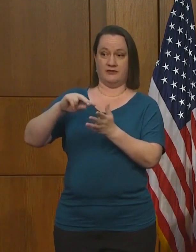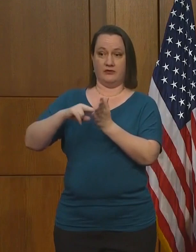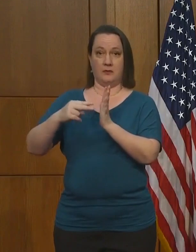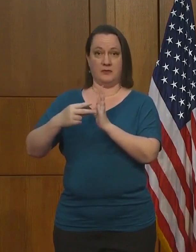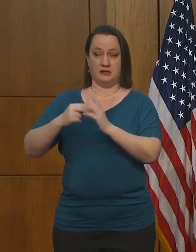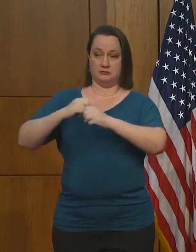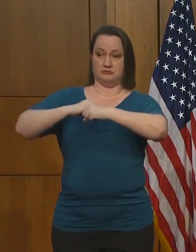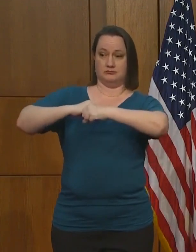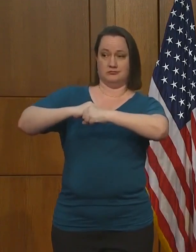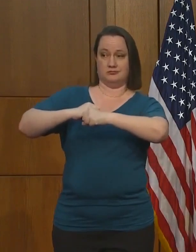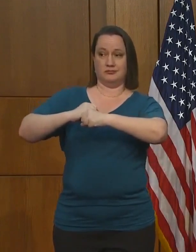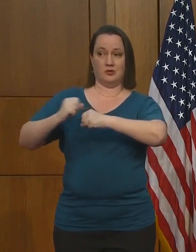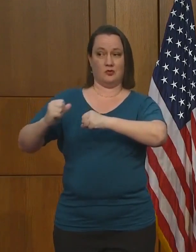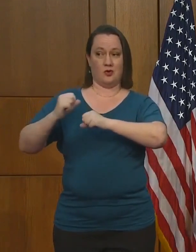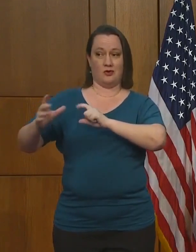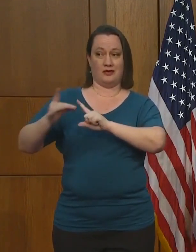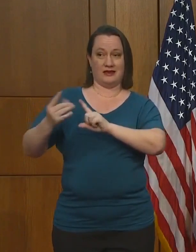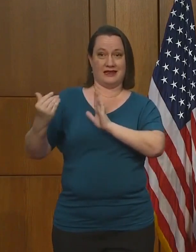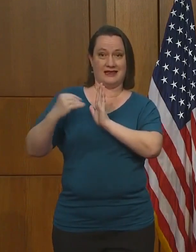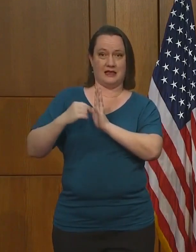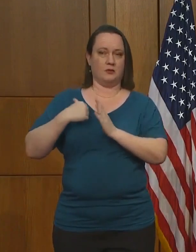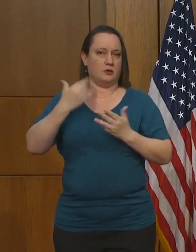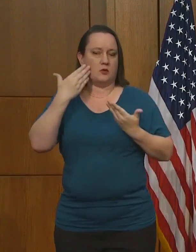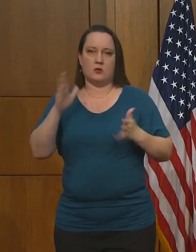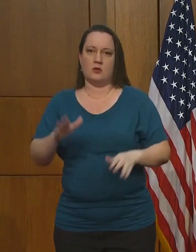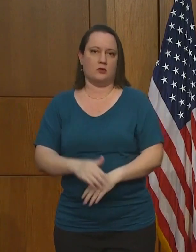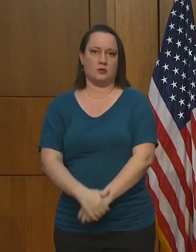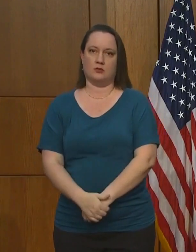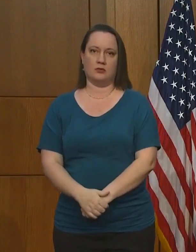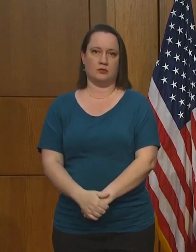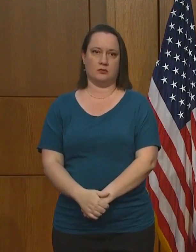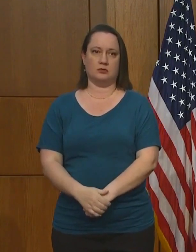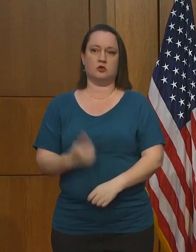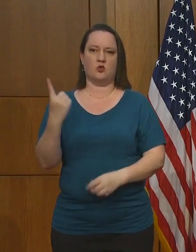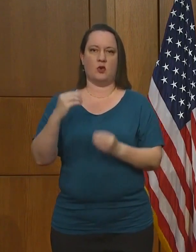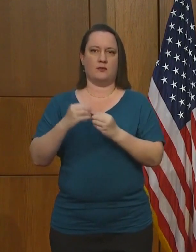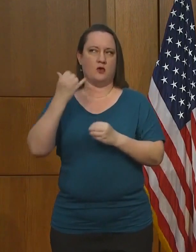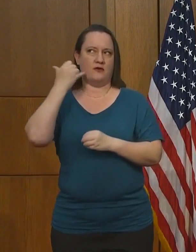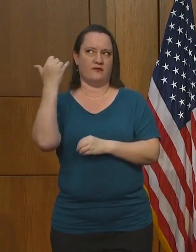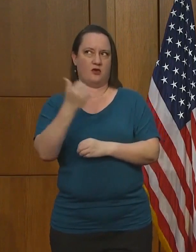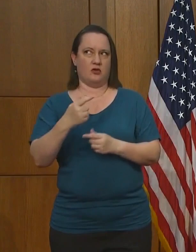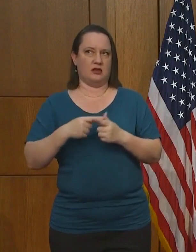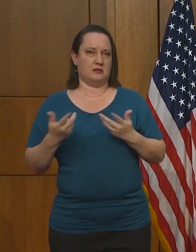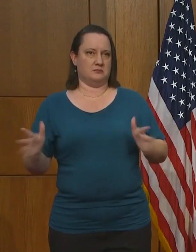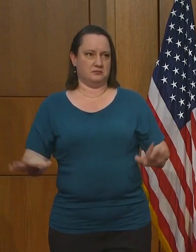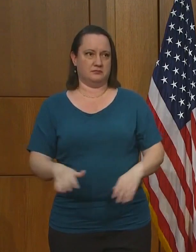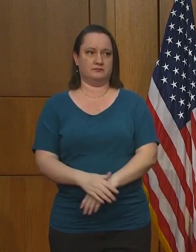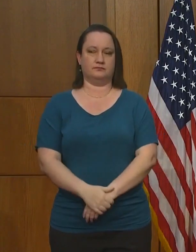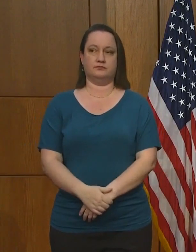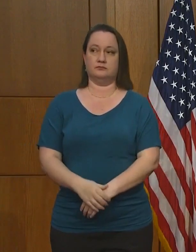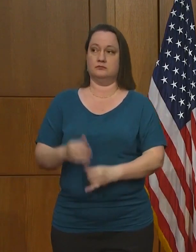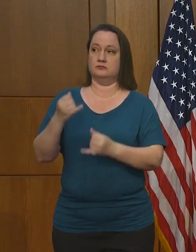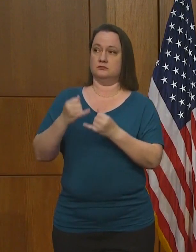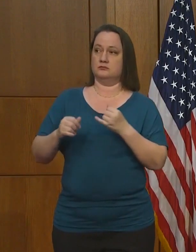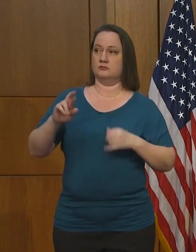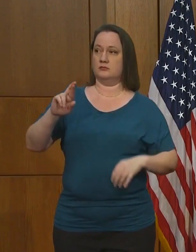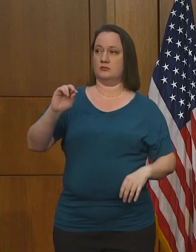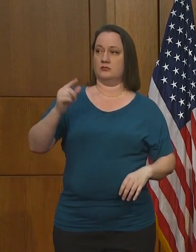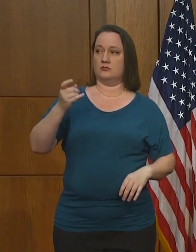TO COVER NINETEEN PROTECTS YOU